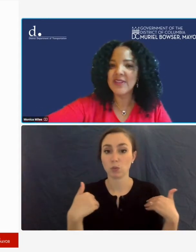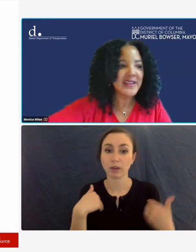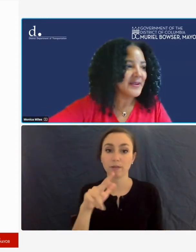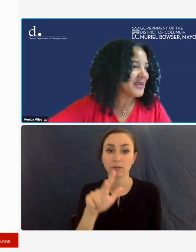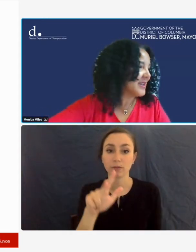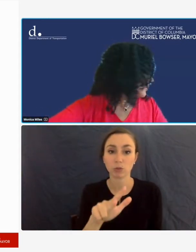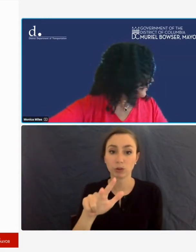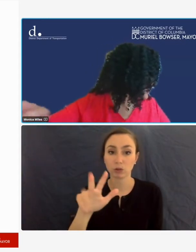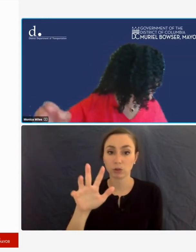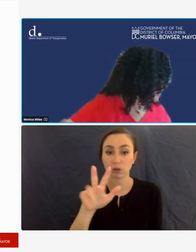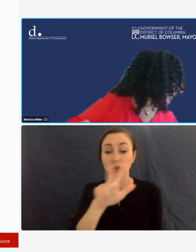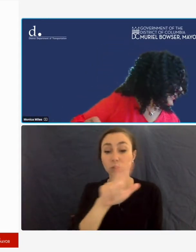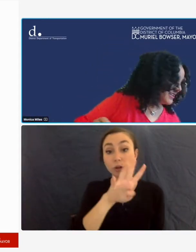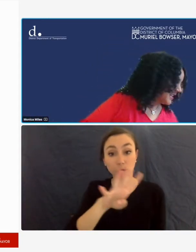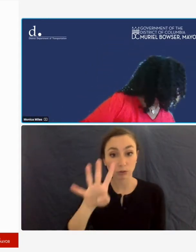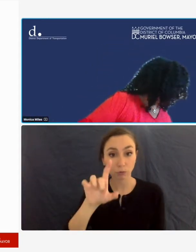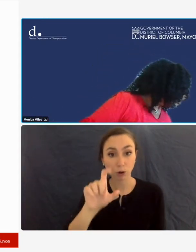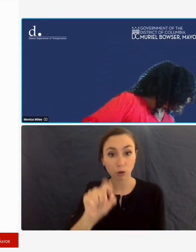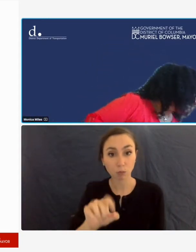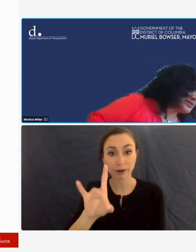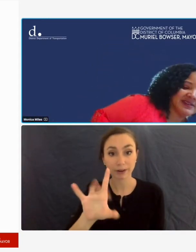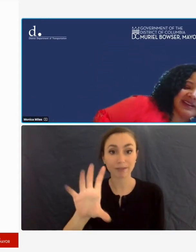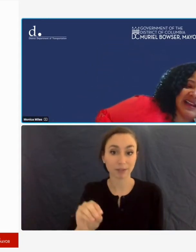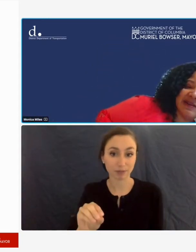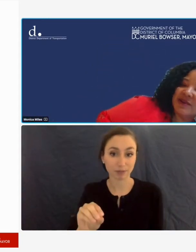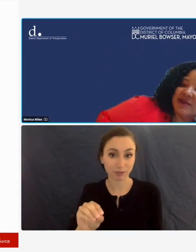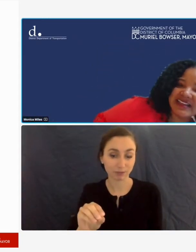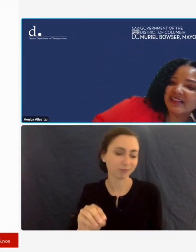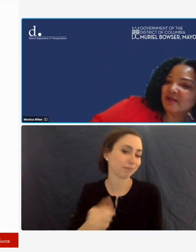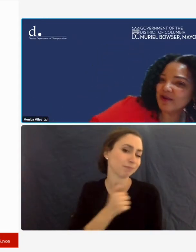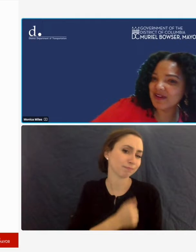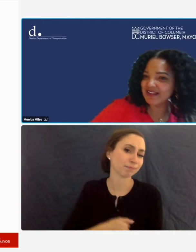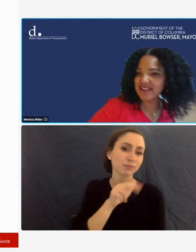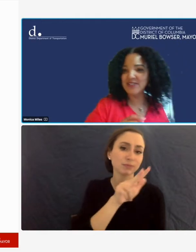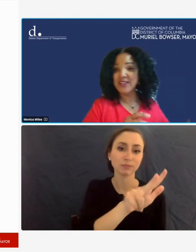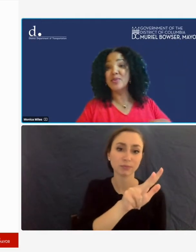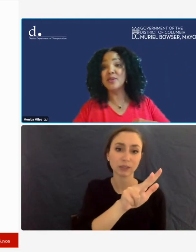okay i'm going to need my glasses so we're going to take a little pause so i can put them on